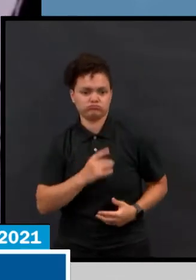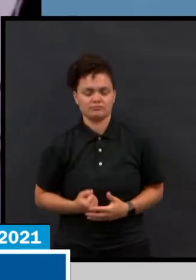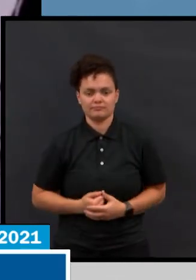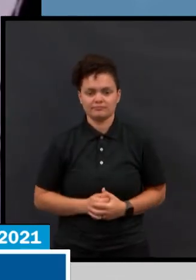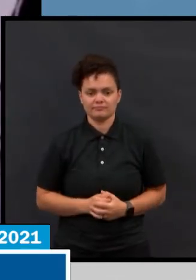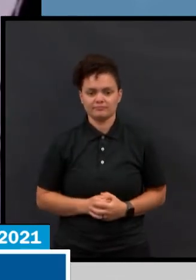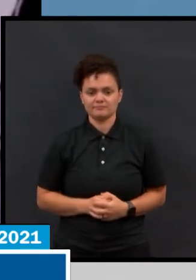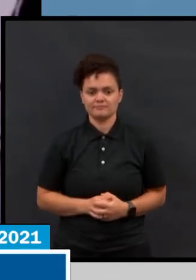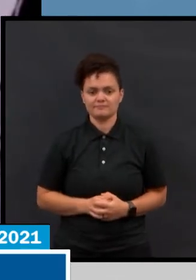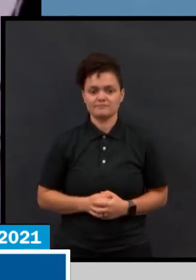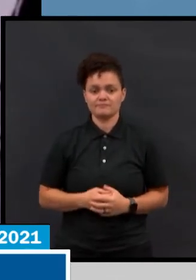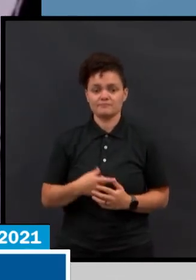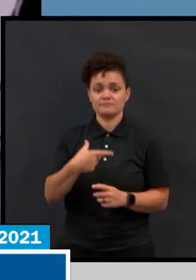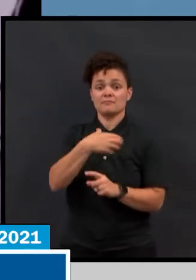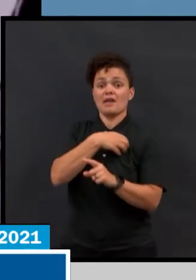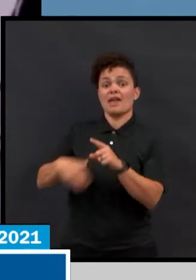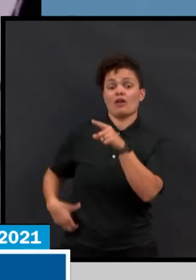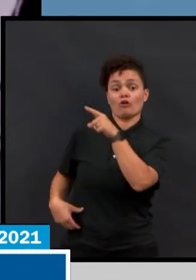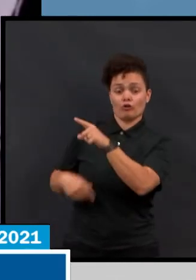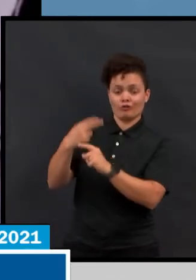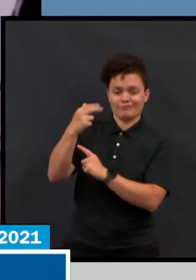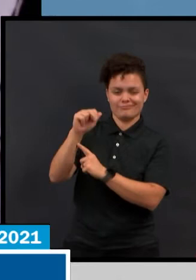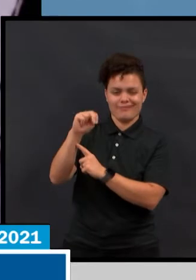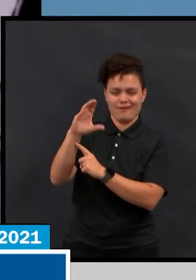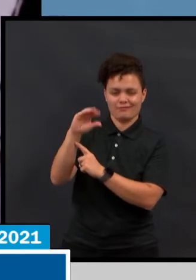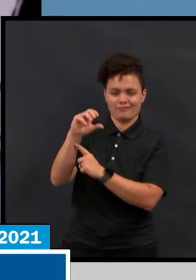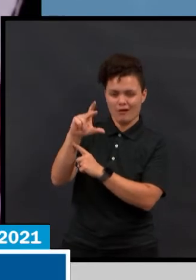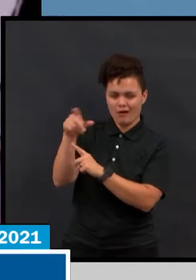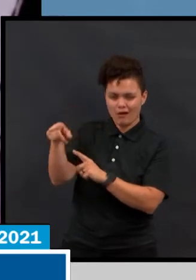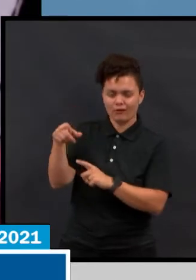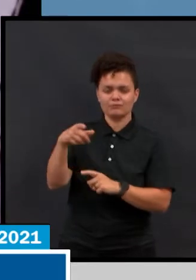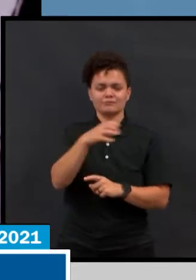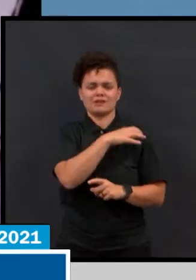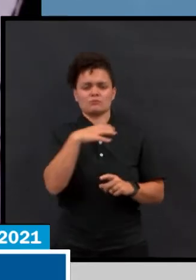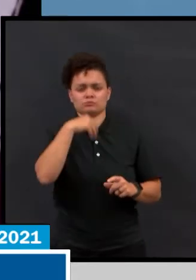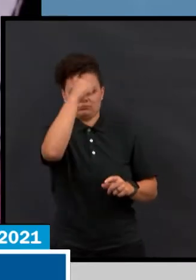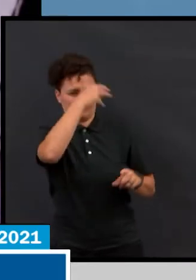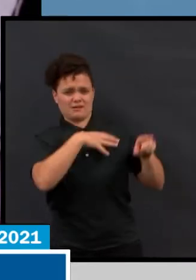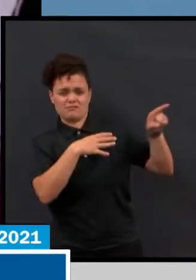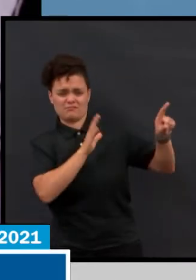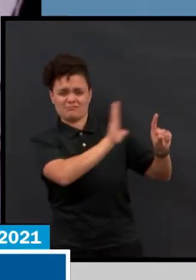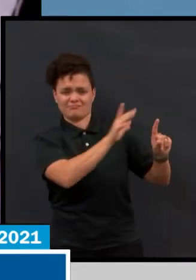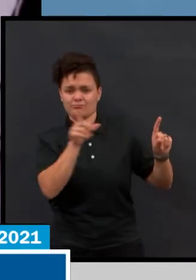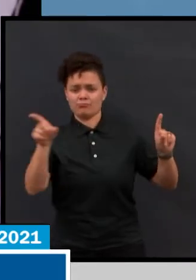herndon's facebook page is another place where you can continuously drop your your questions